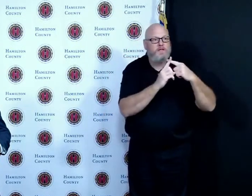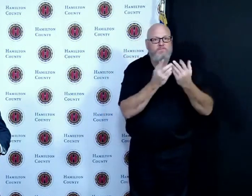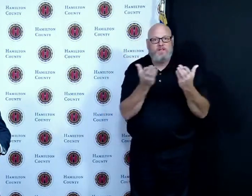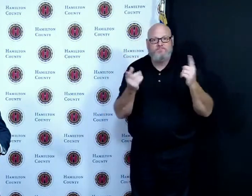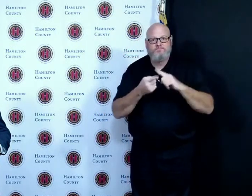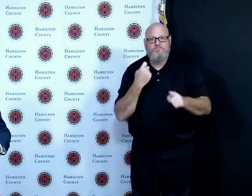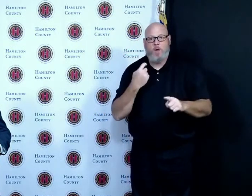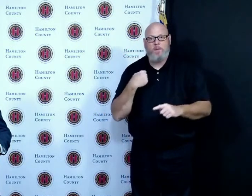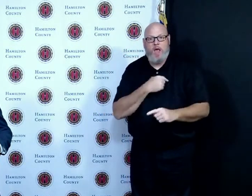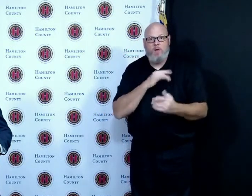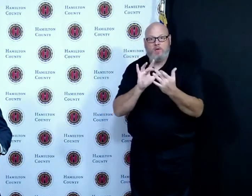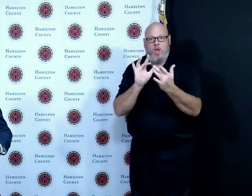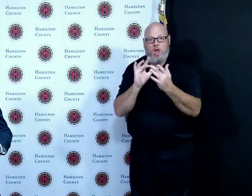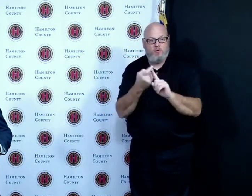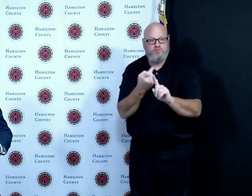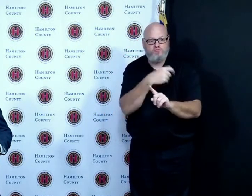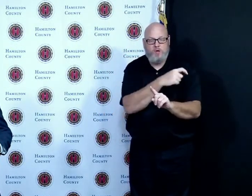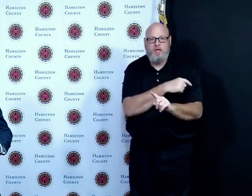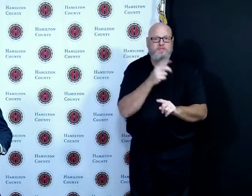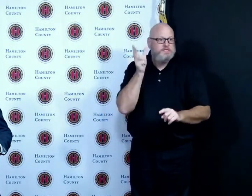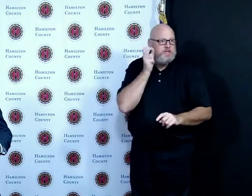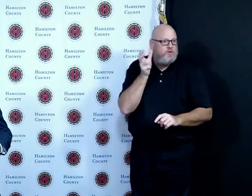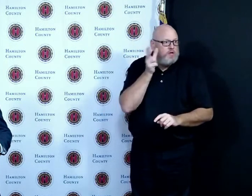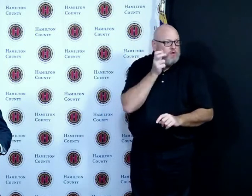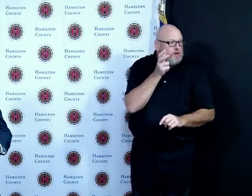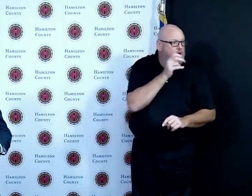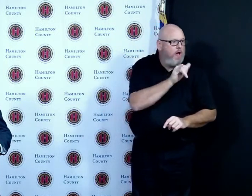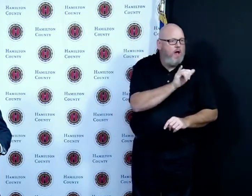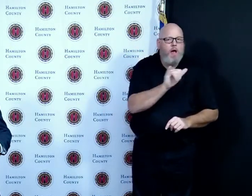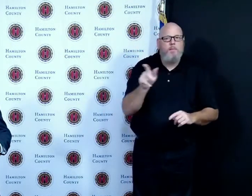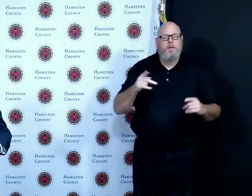wear your mask social distance and wash your hands these are the tools that will keep